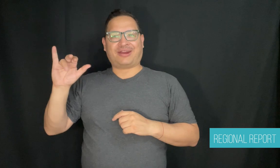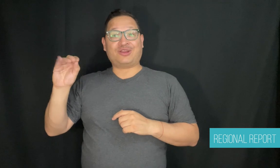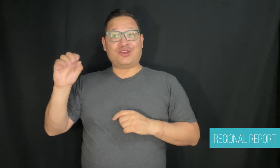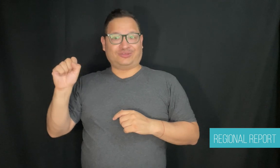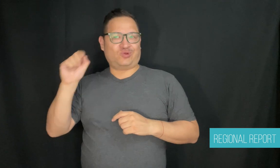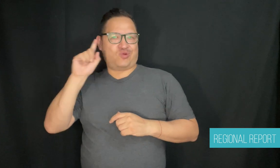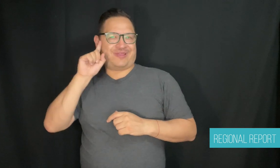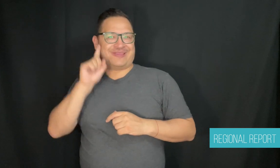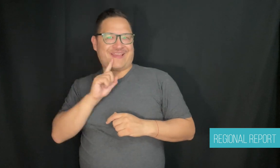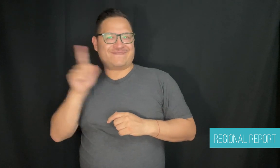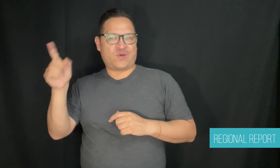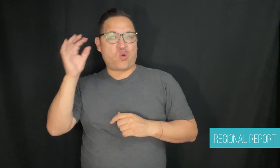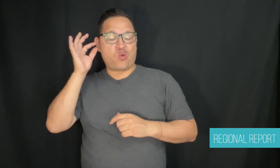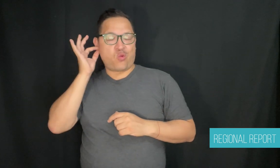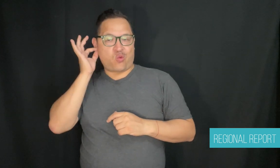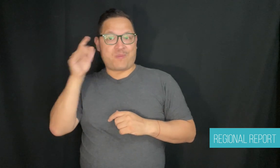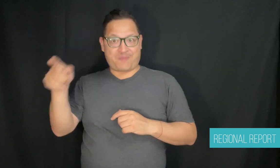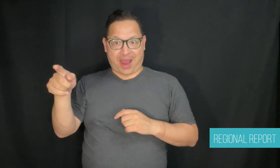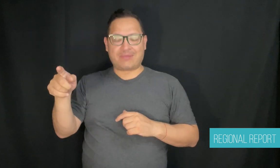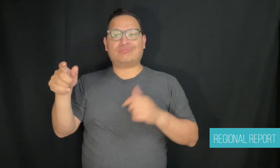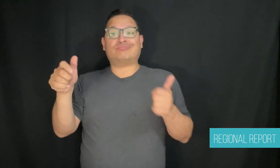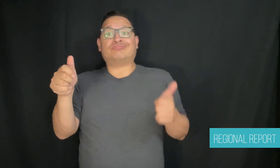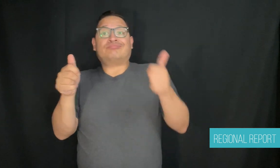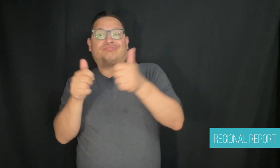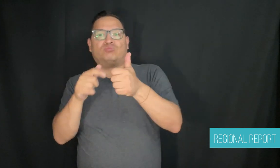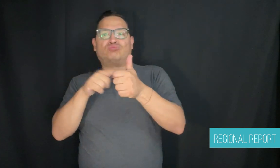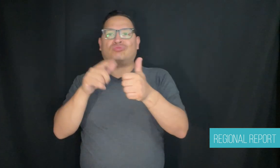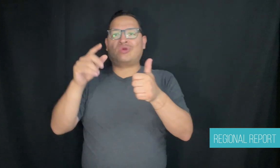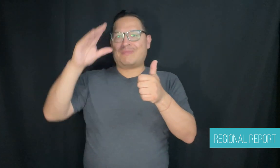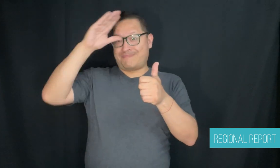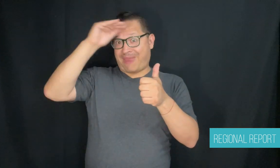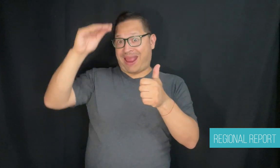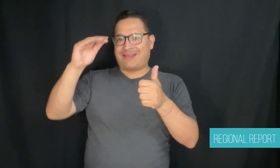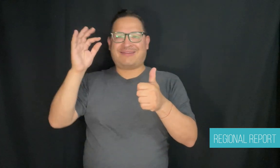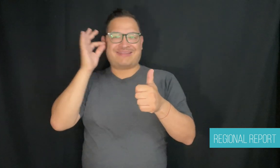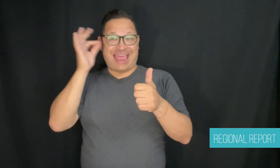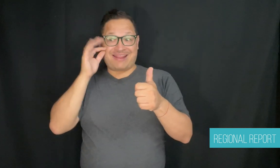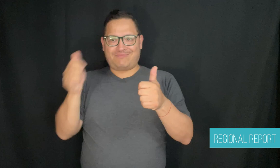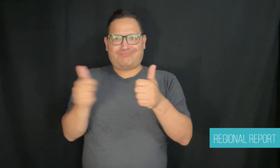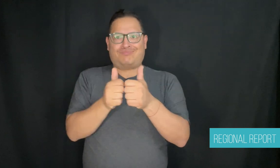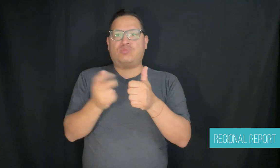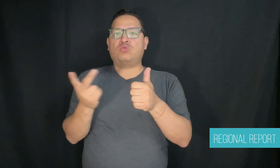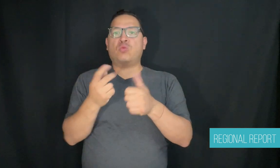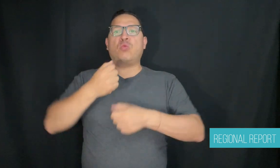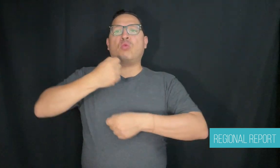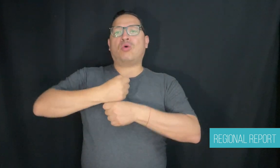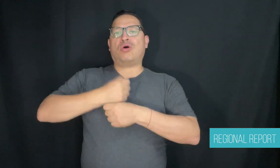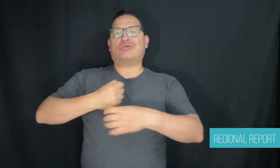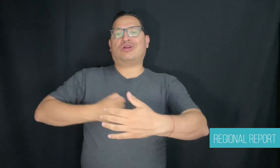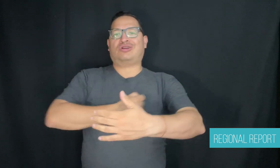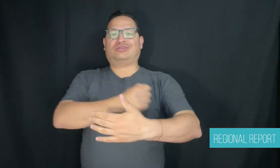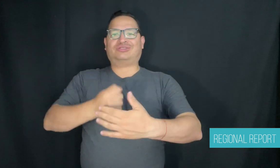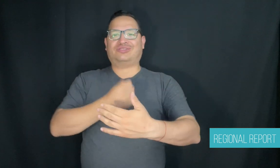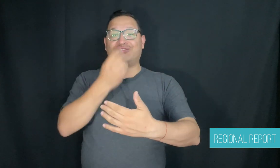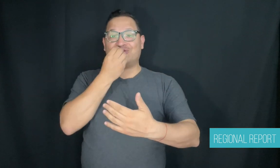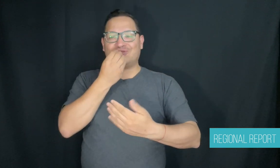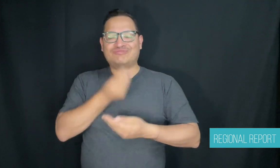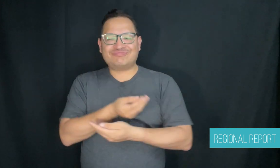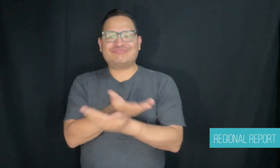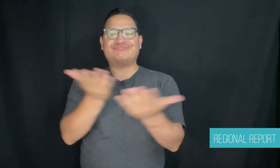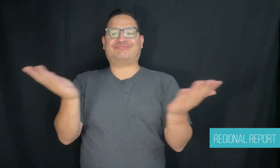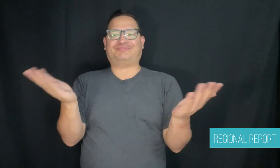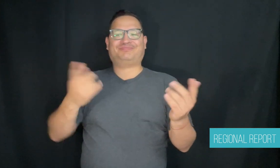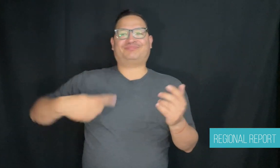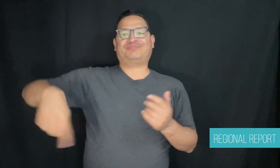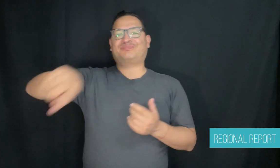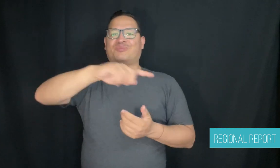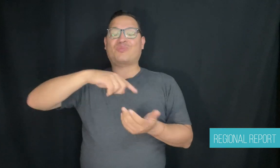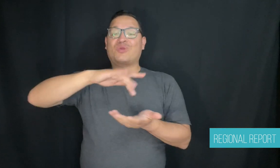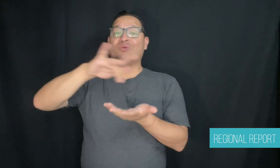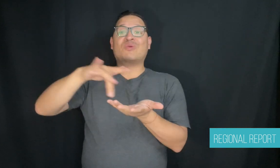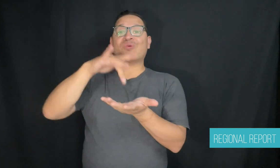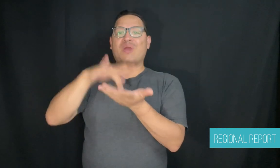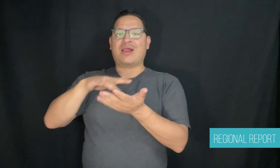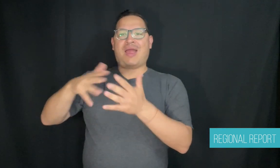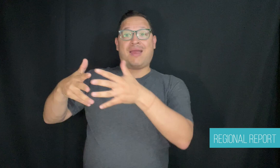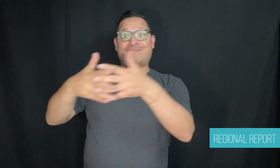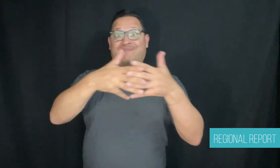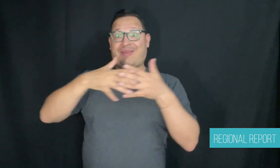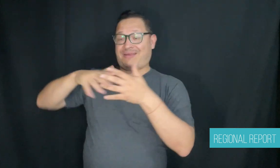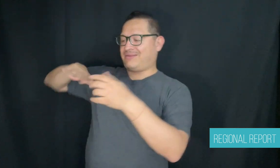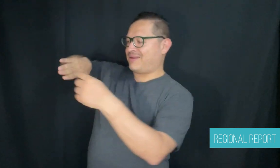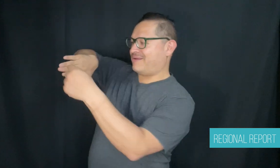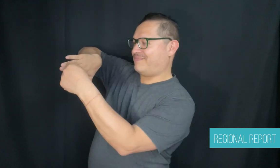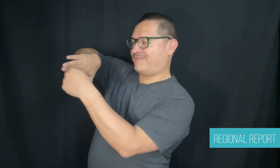both Barrios and Covarrubias worked in Portland kitchens,